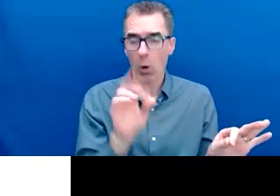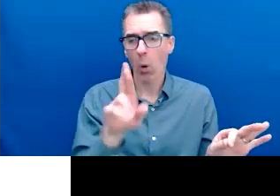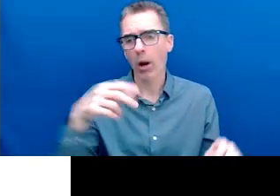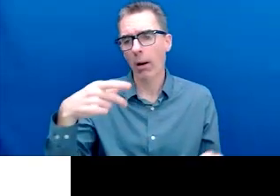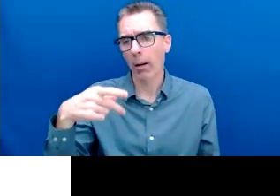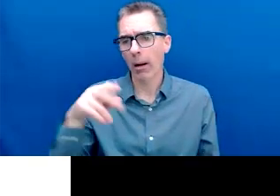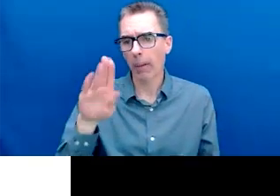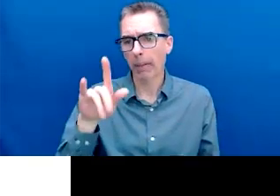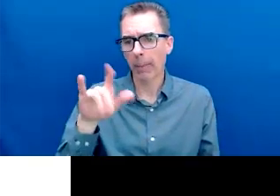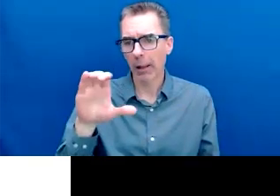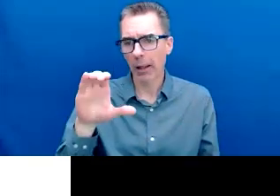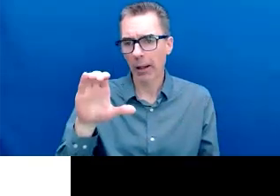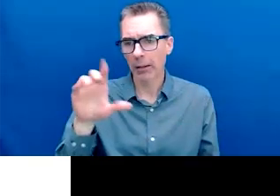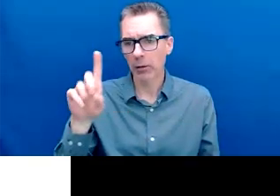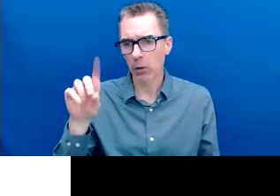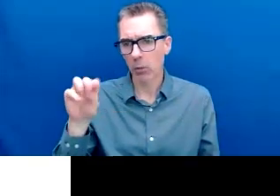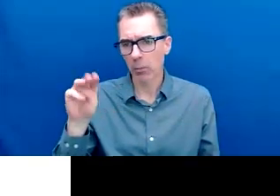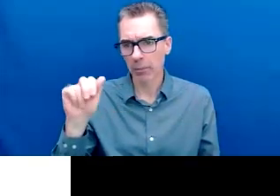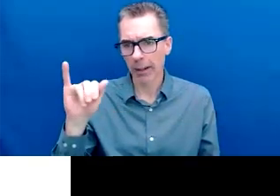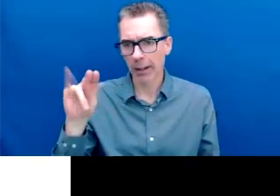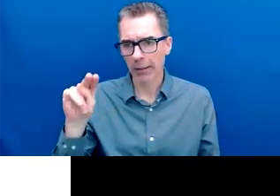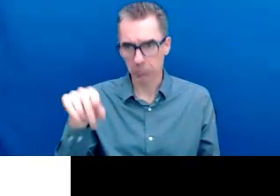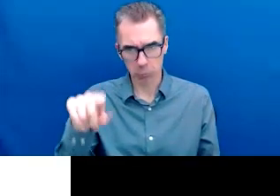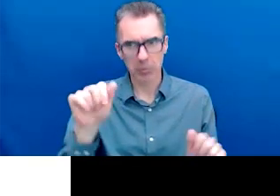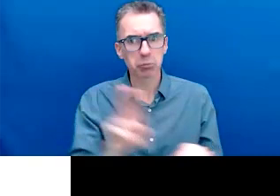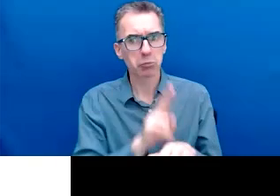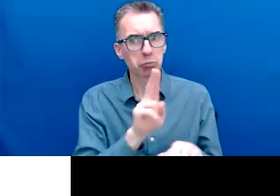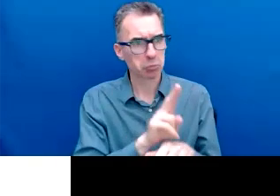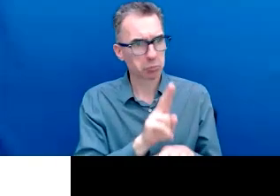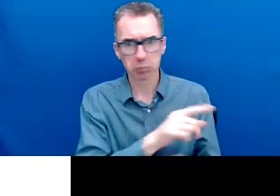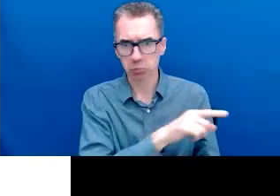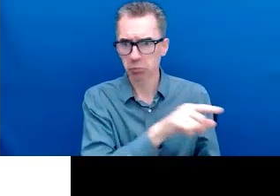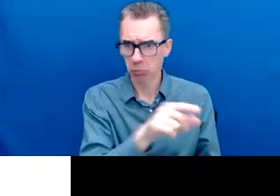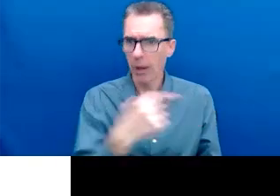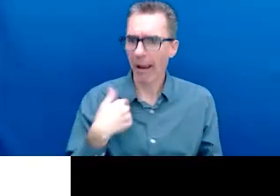And so you can use those as well. And we've linked to, to quite a few of those here.